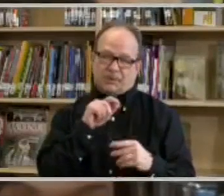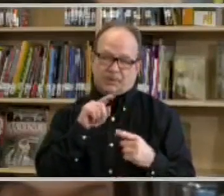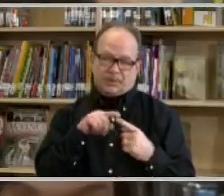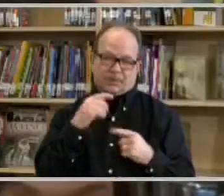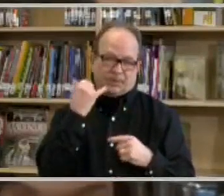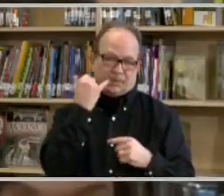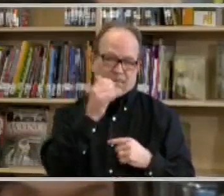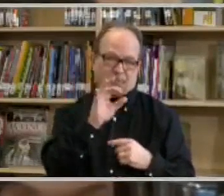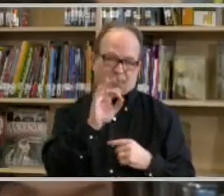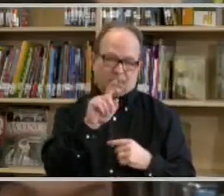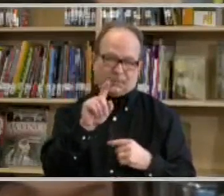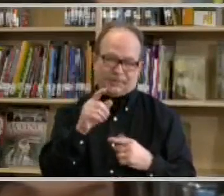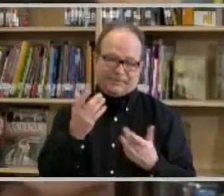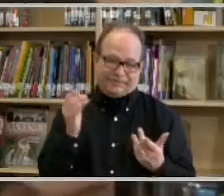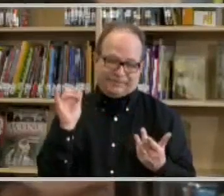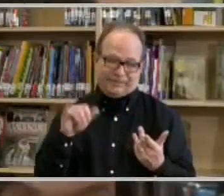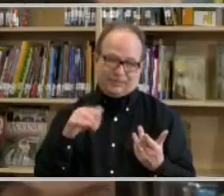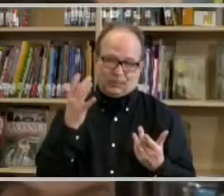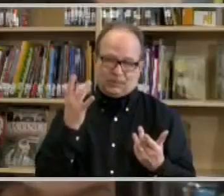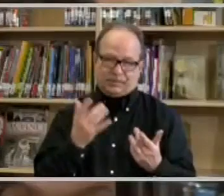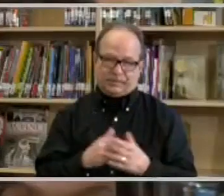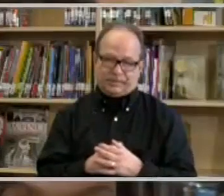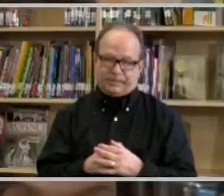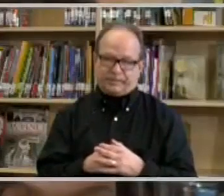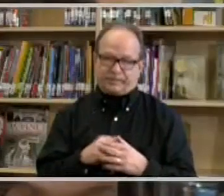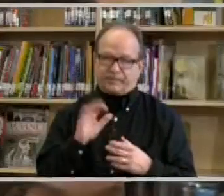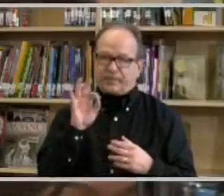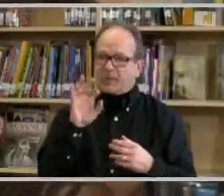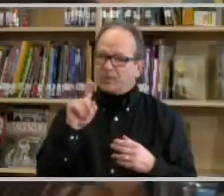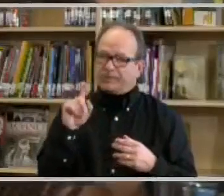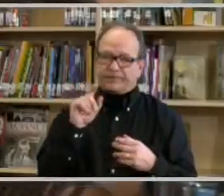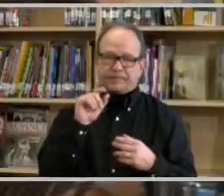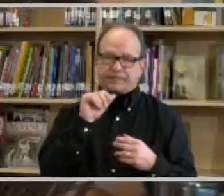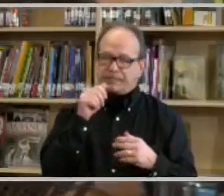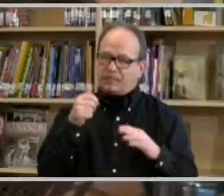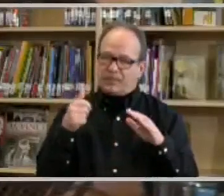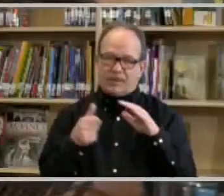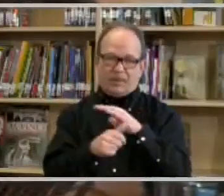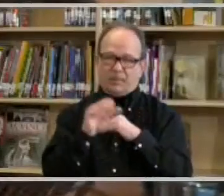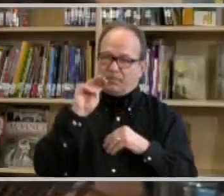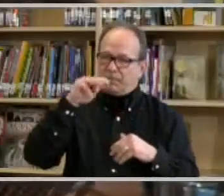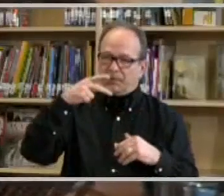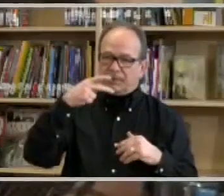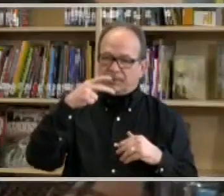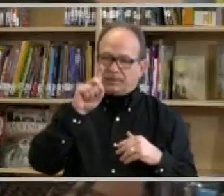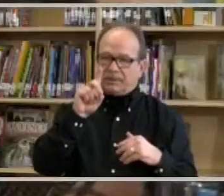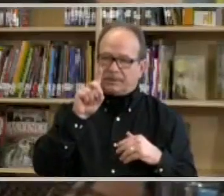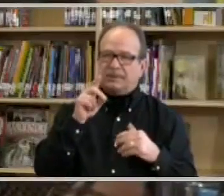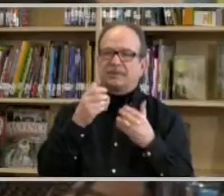THAN PRETTY MUCH ANYTHING ELSE ON THE STREET.